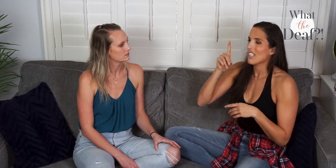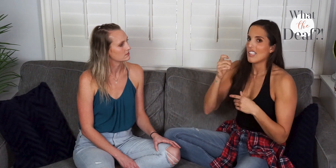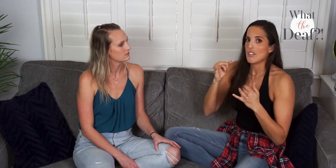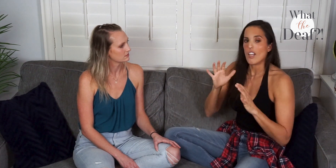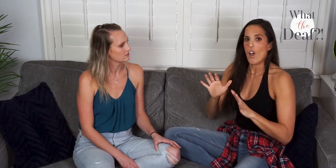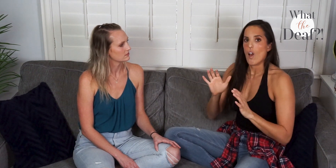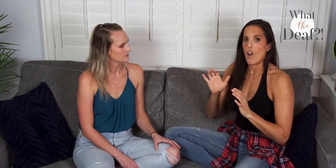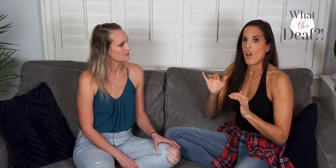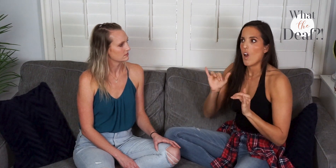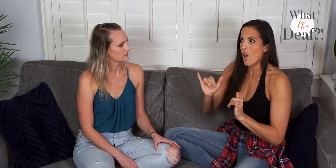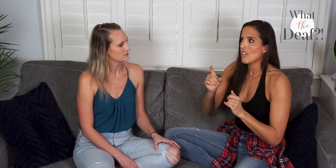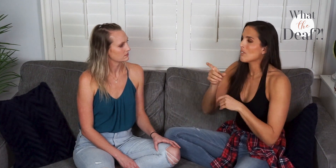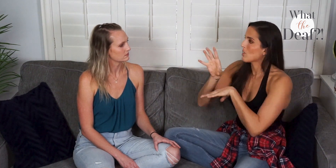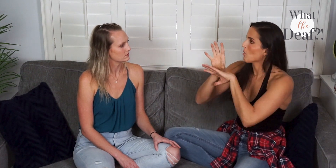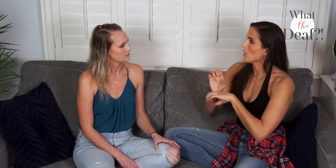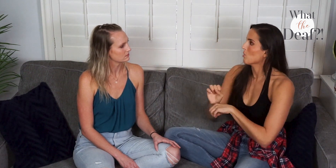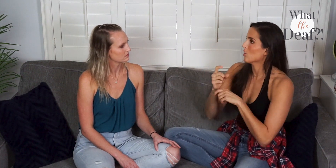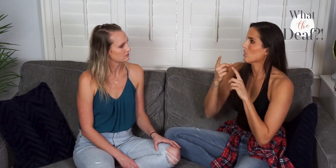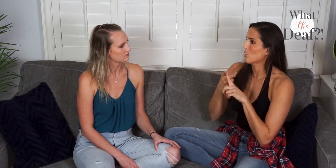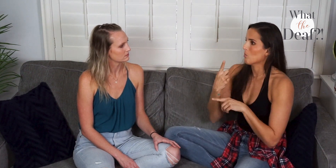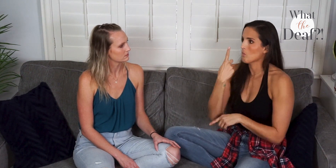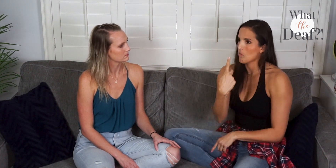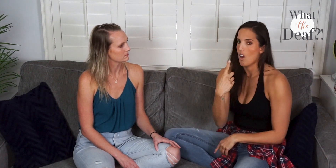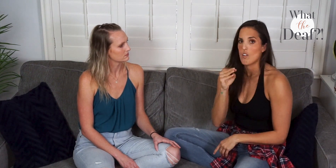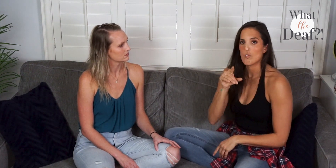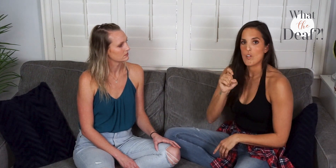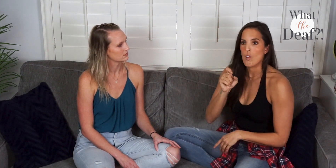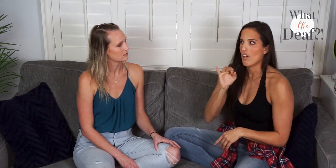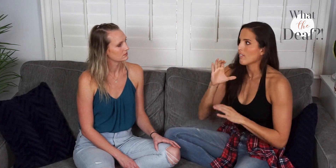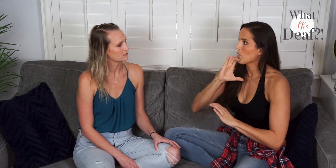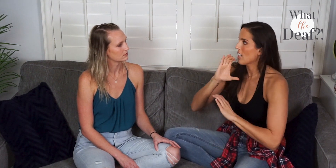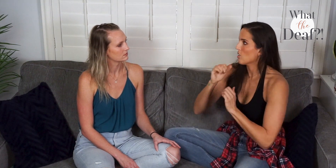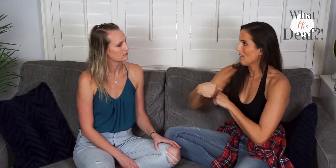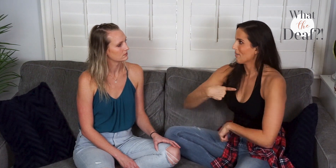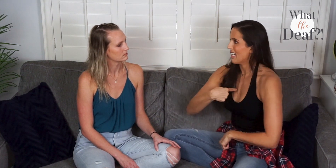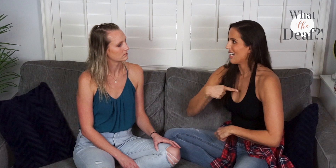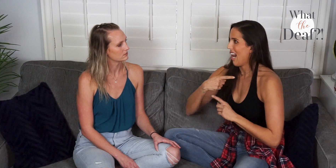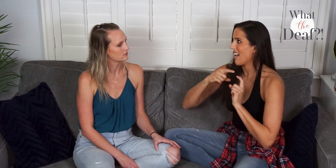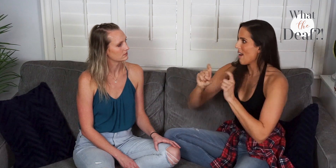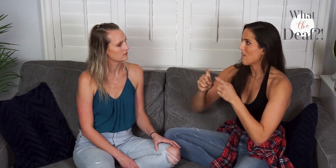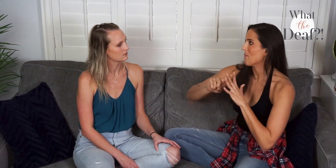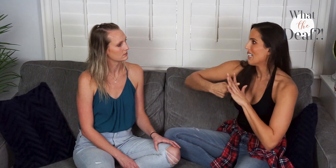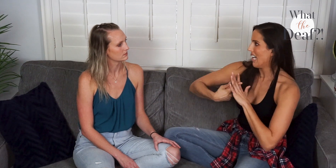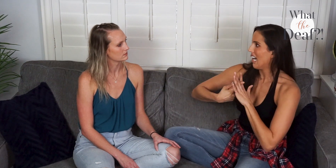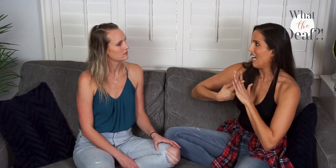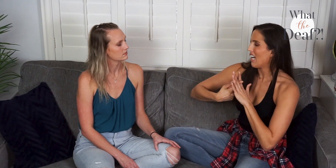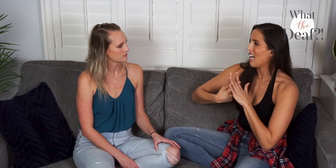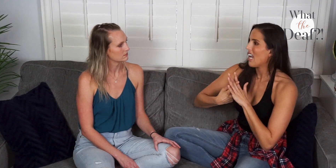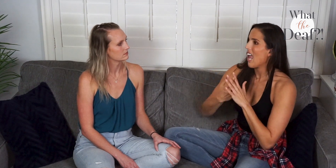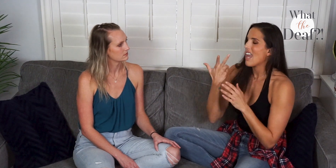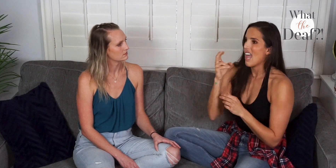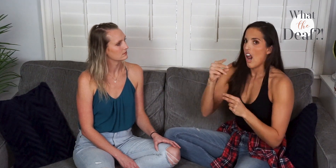because he was like, "Oh!" He was so used to one mode of communication with me that I gave him in the beginning.